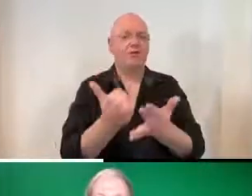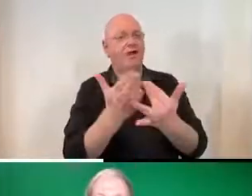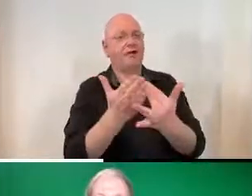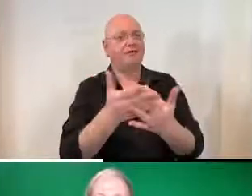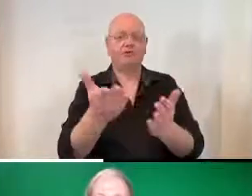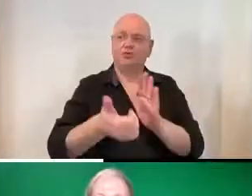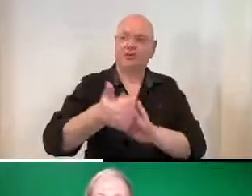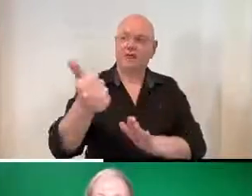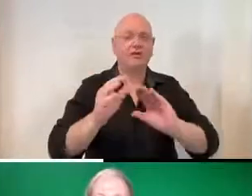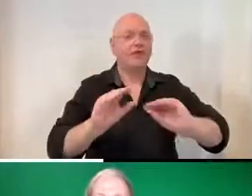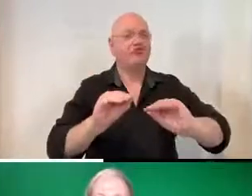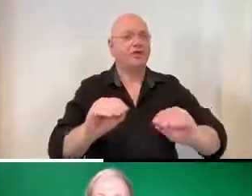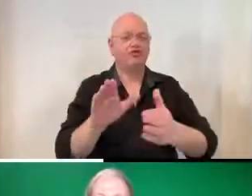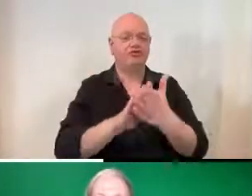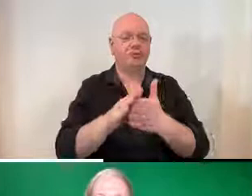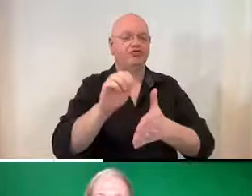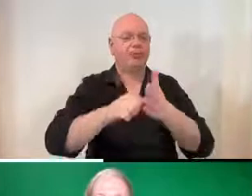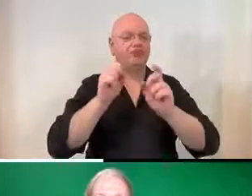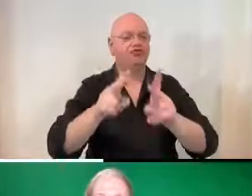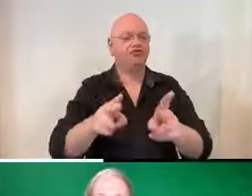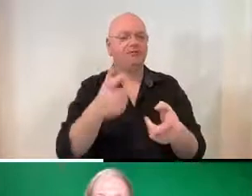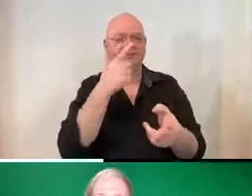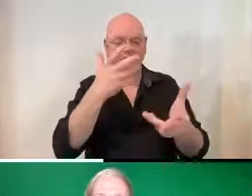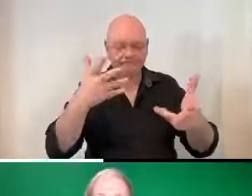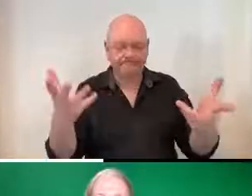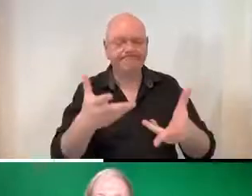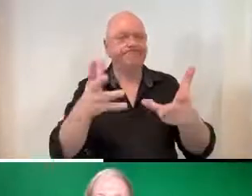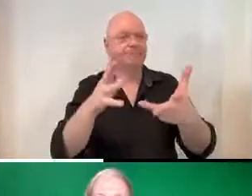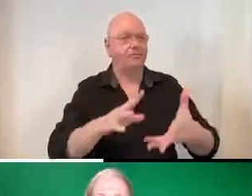assets and giving people a sense of pride in their place.